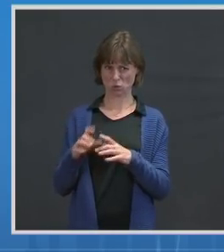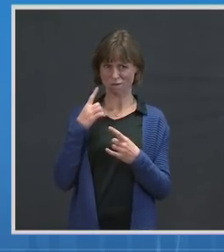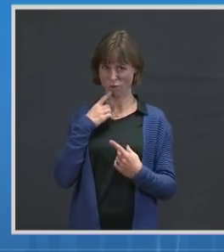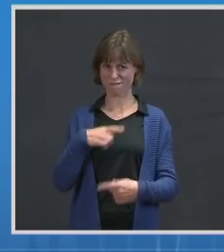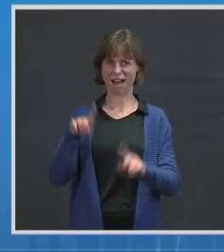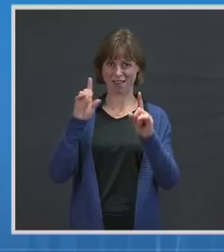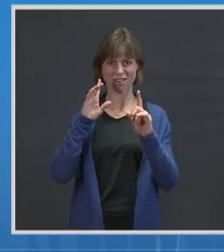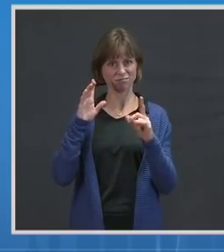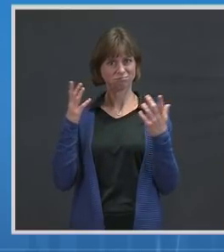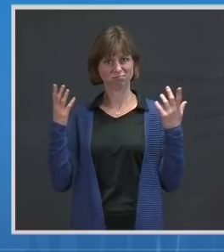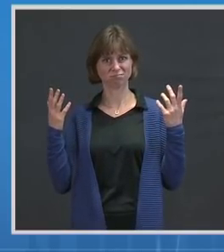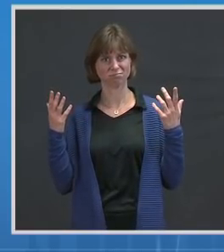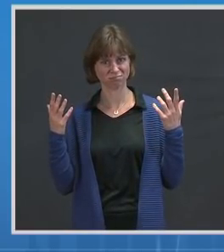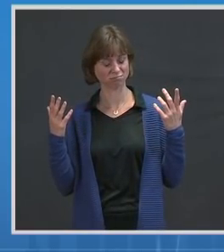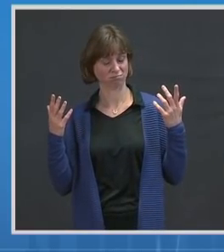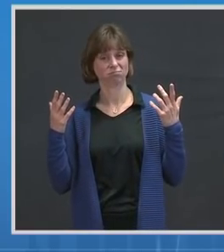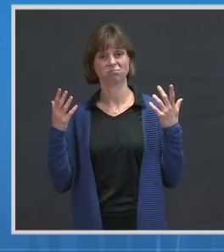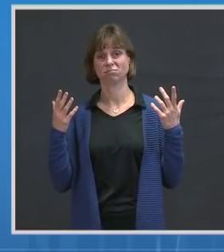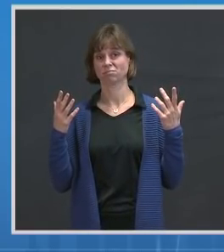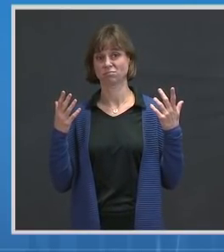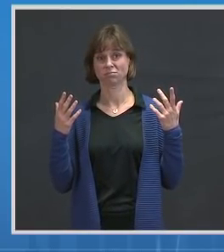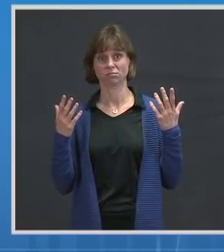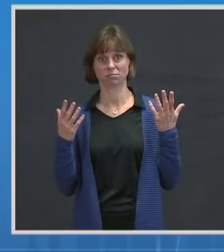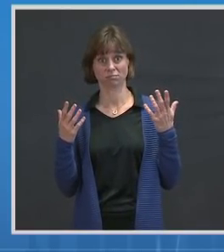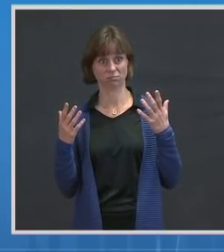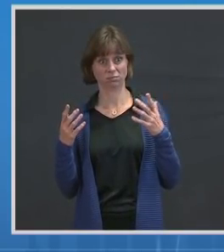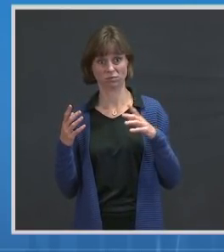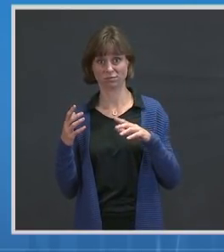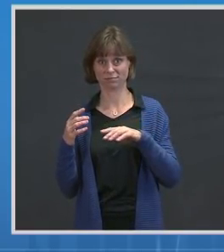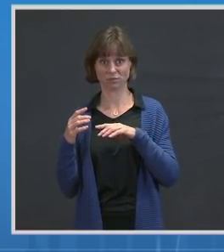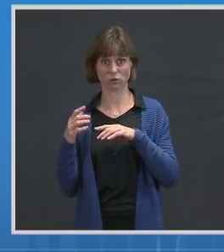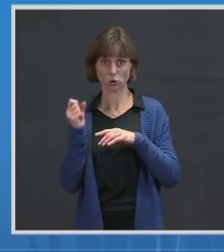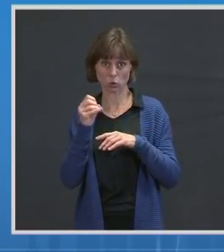and, you know, make it so that schools potentially really could do screening testing?